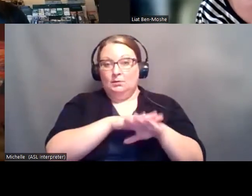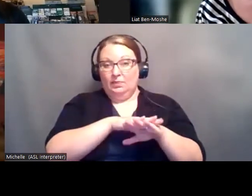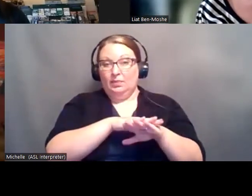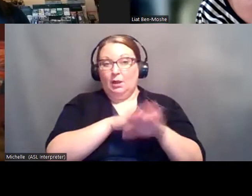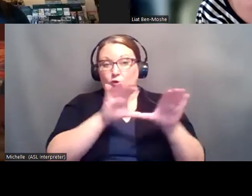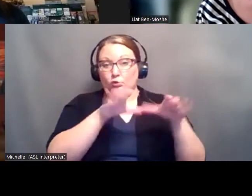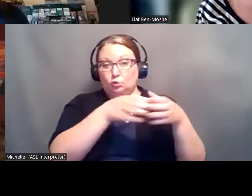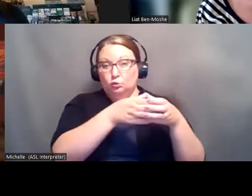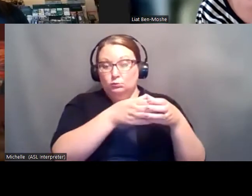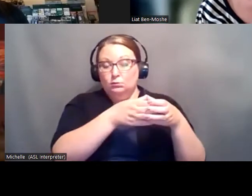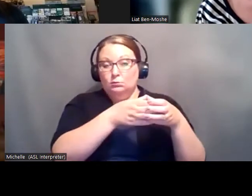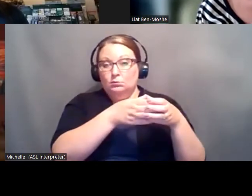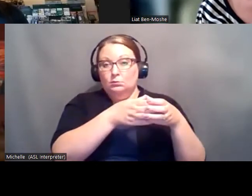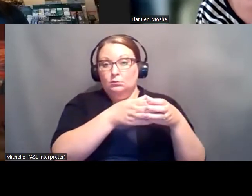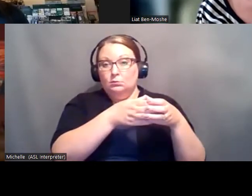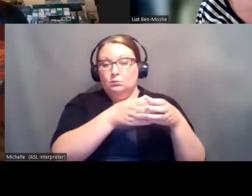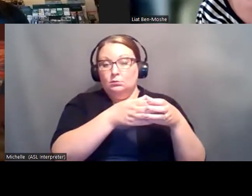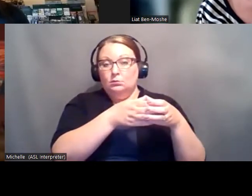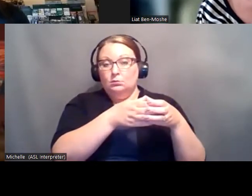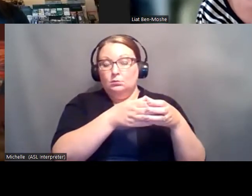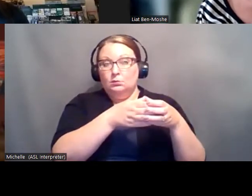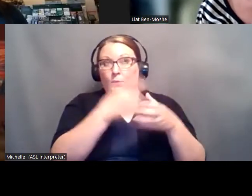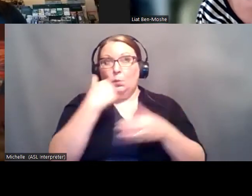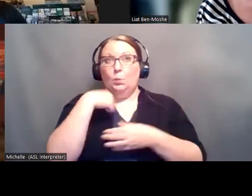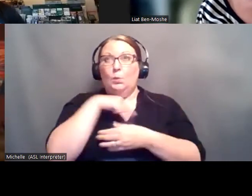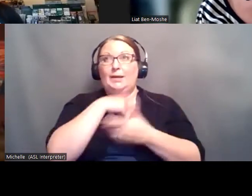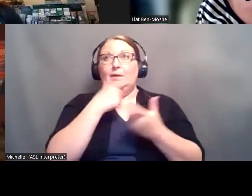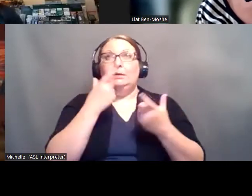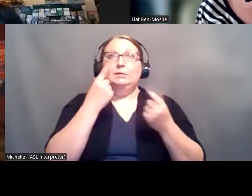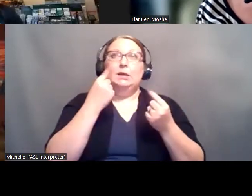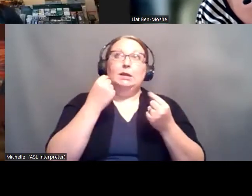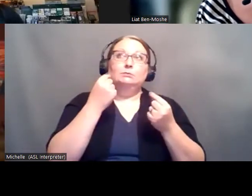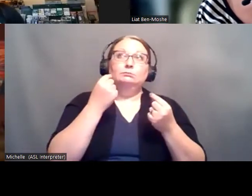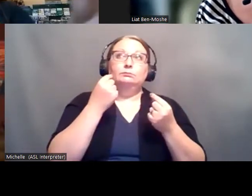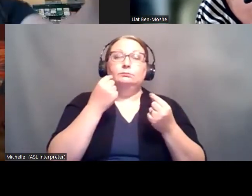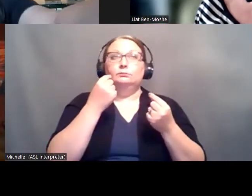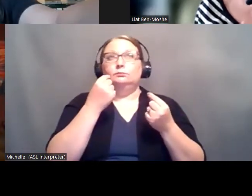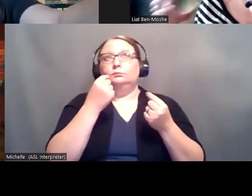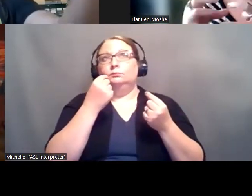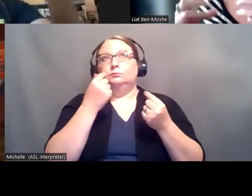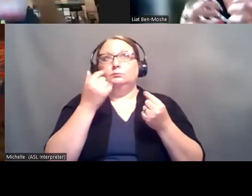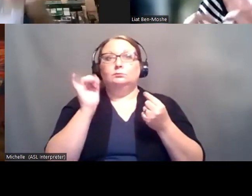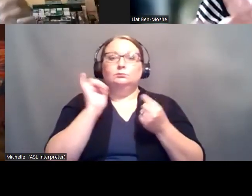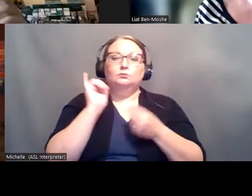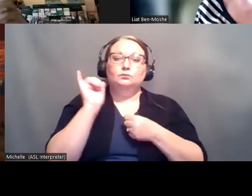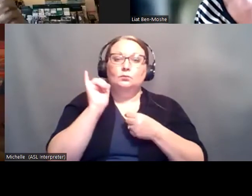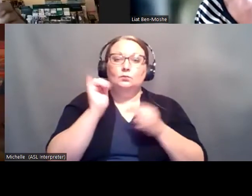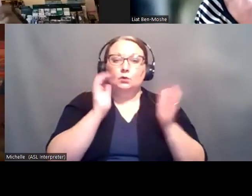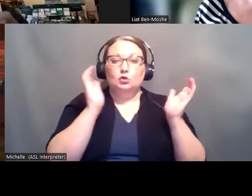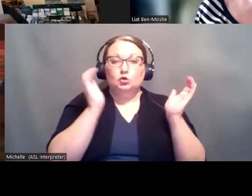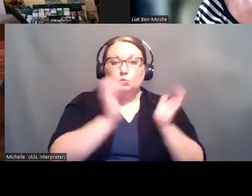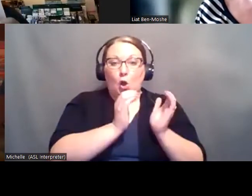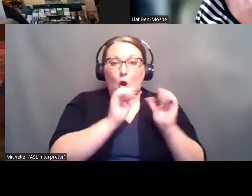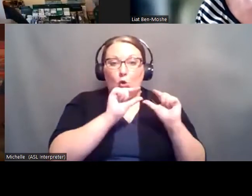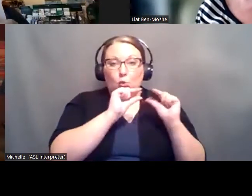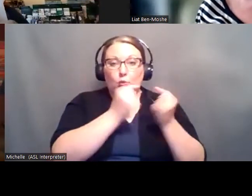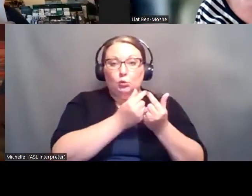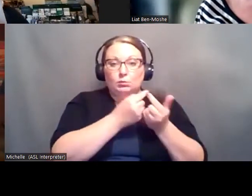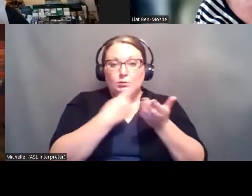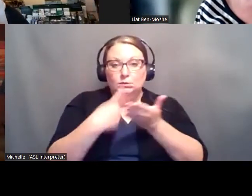we did things like kind of, you know, small group discussions.